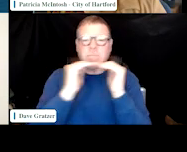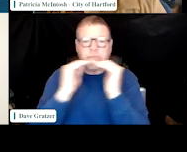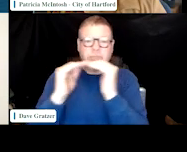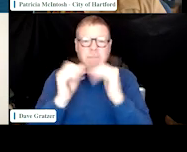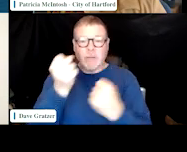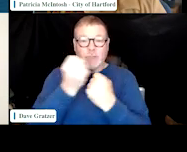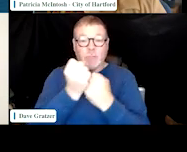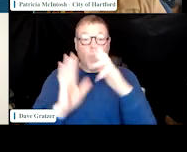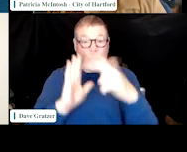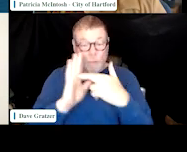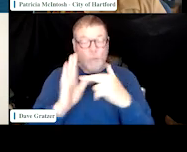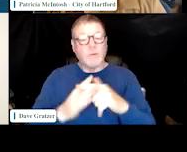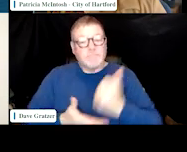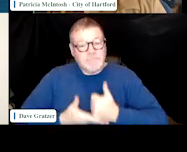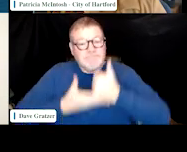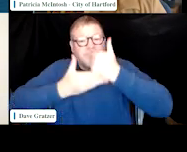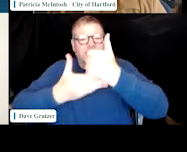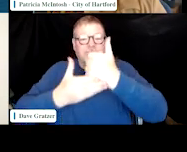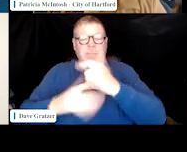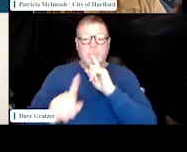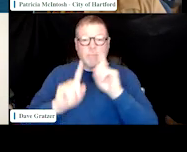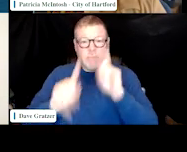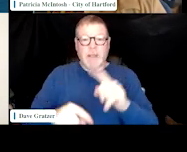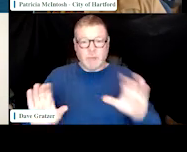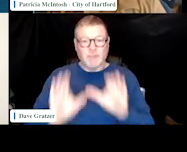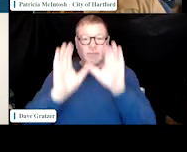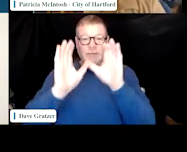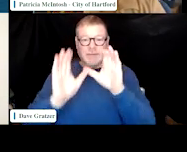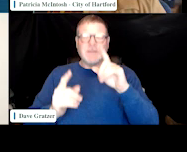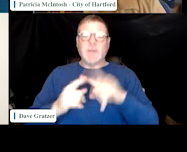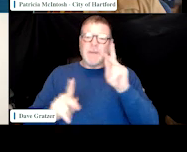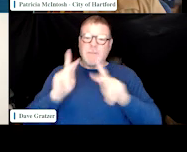to enhance crisis responses to people with IDD.